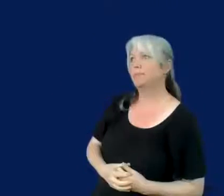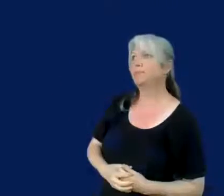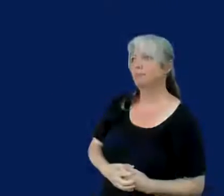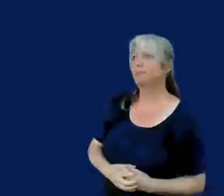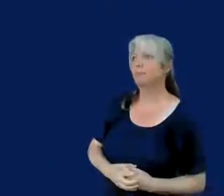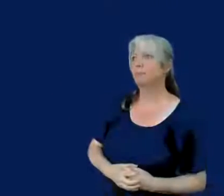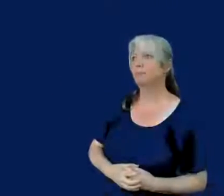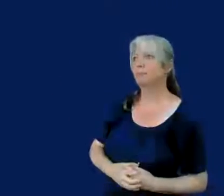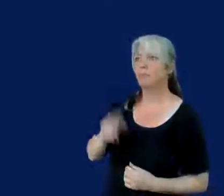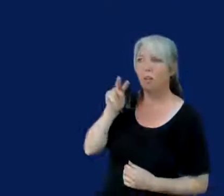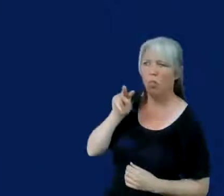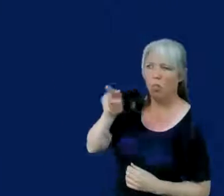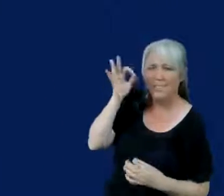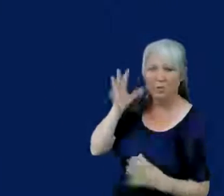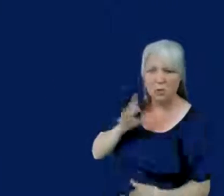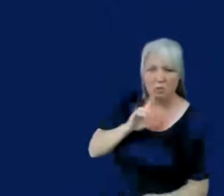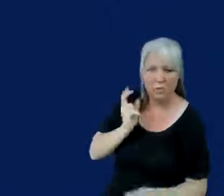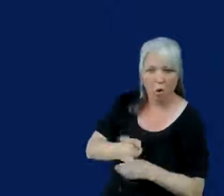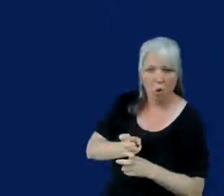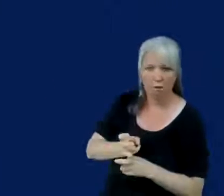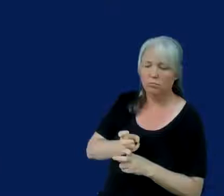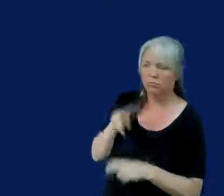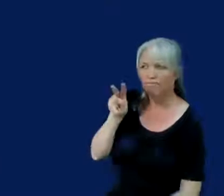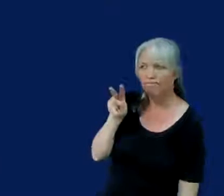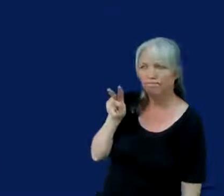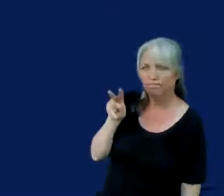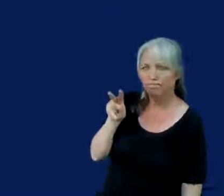I stared at the preacher really hard.